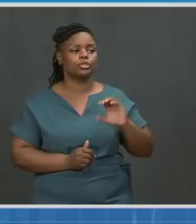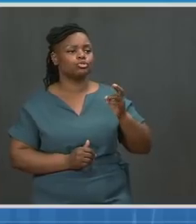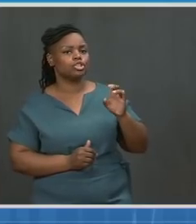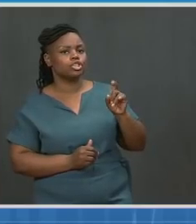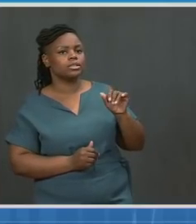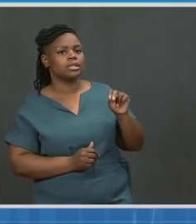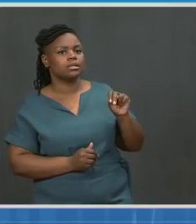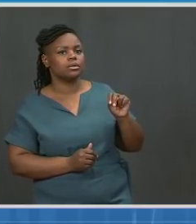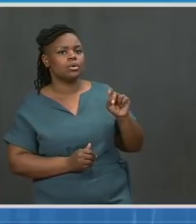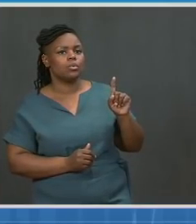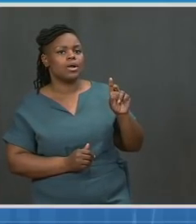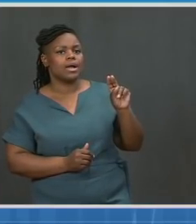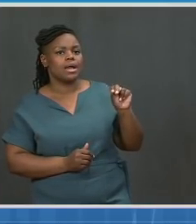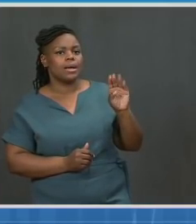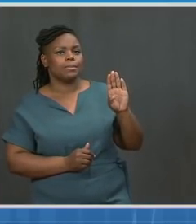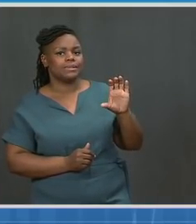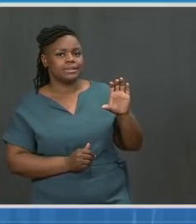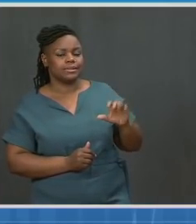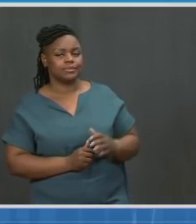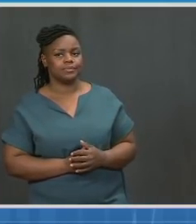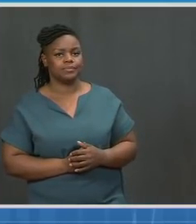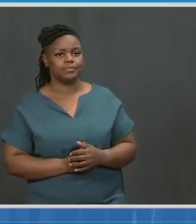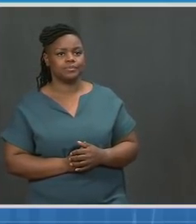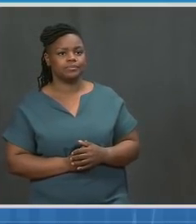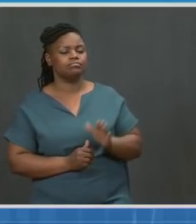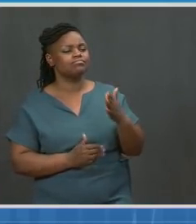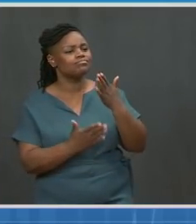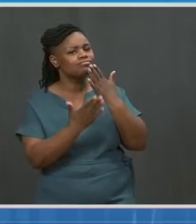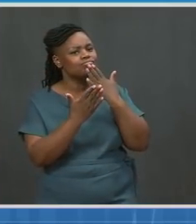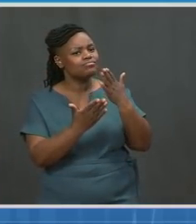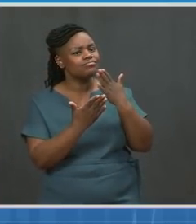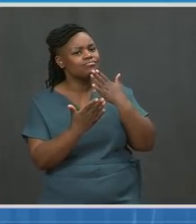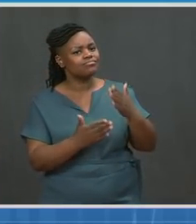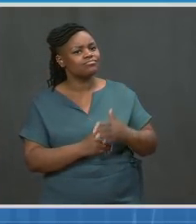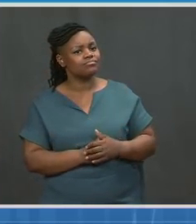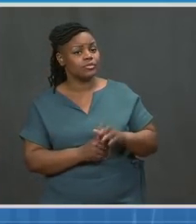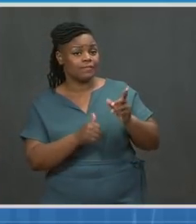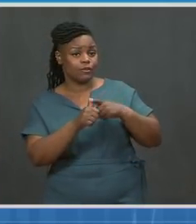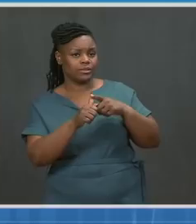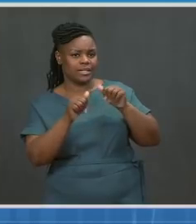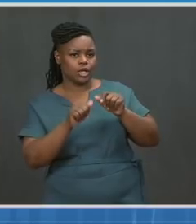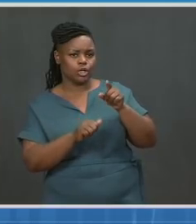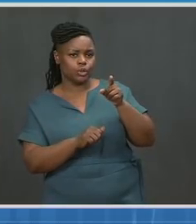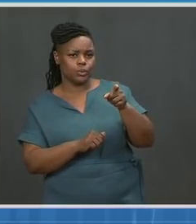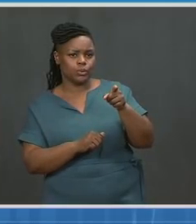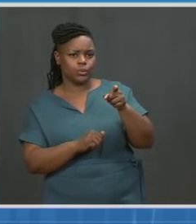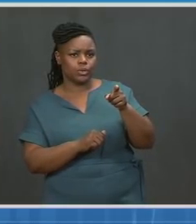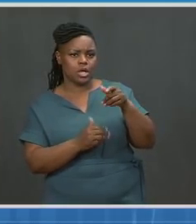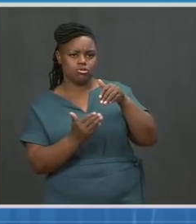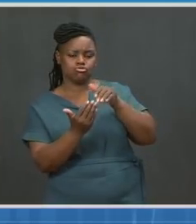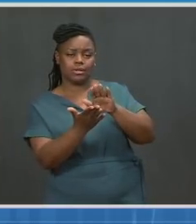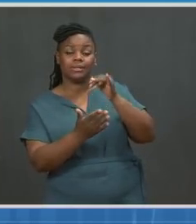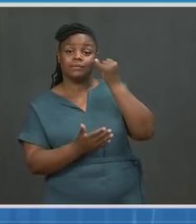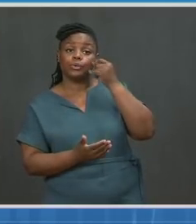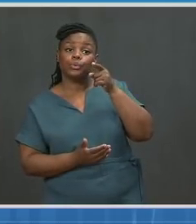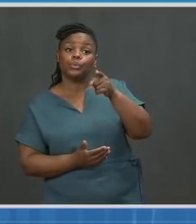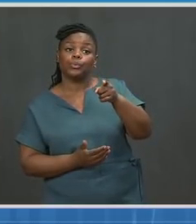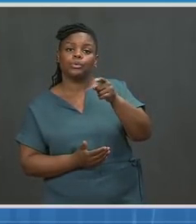The Press: Hi, everyone. Thank you so much. Firstly, can you address: If the risk of being outdoors is so low,